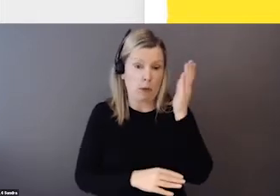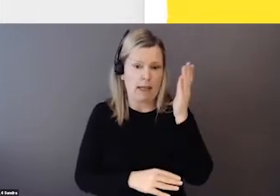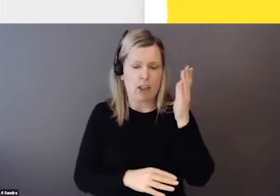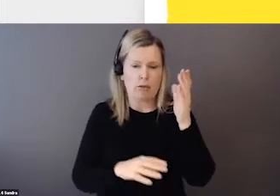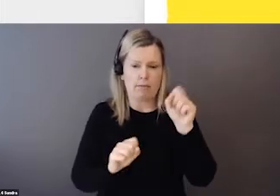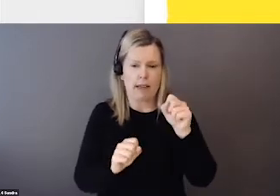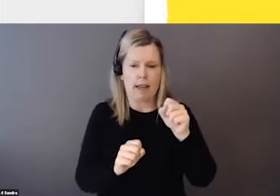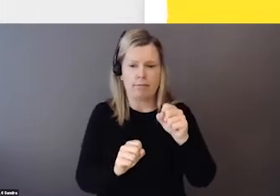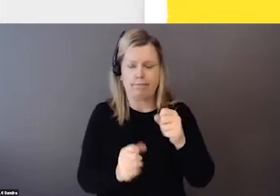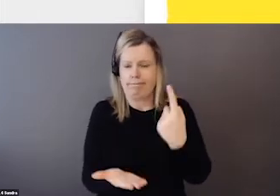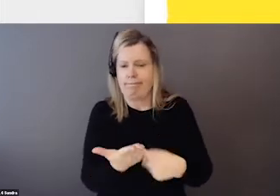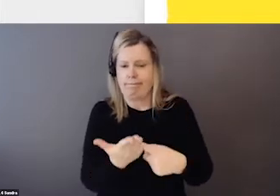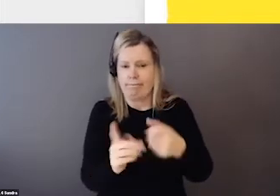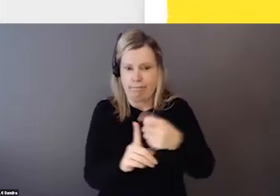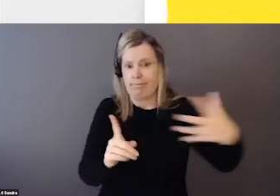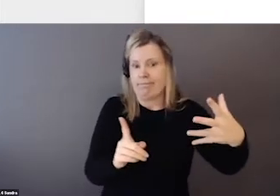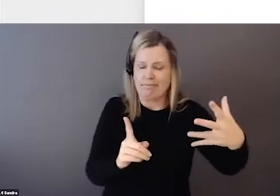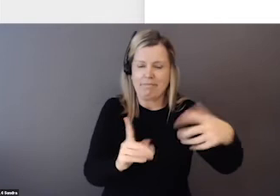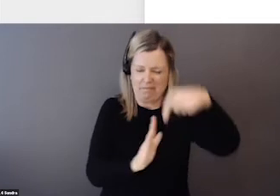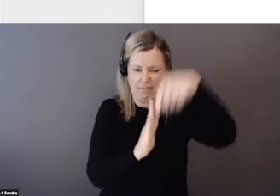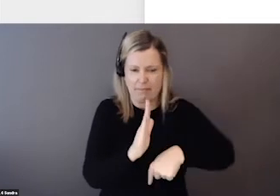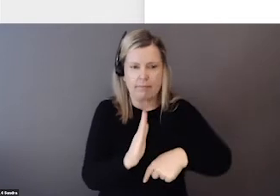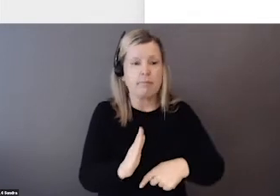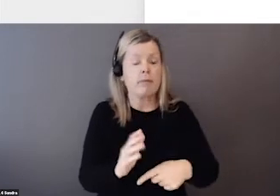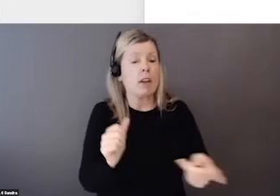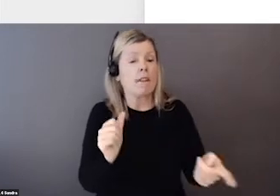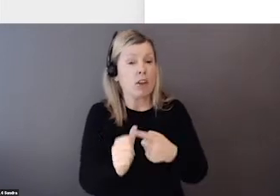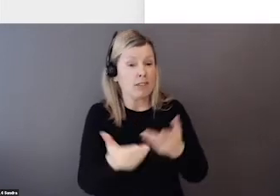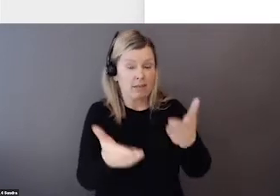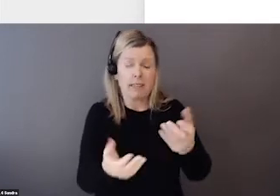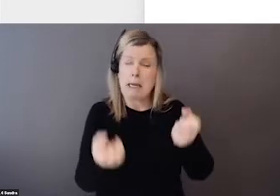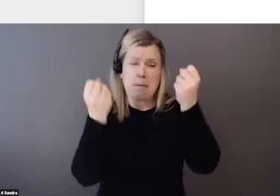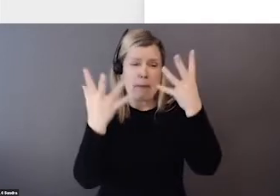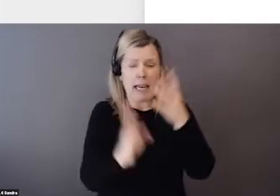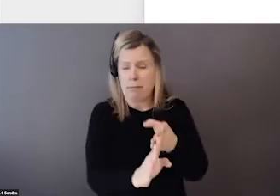a little bit for you. I'm going to start by saying that there's lots of precedents from employment standards out there.